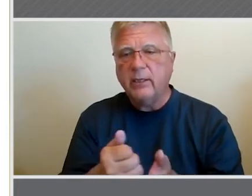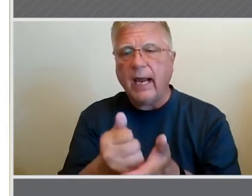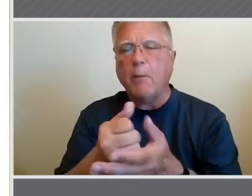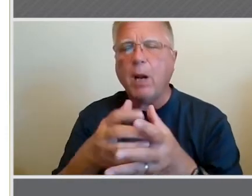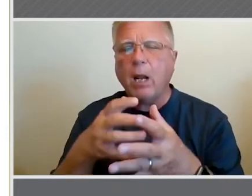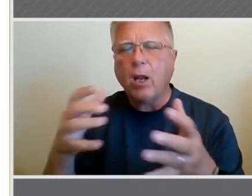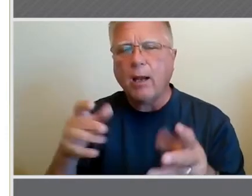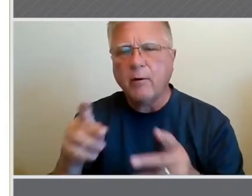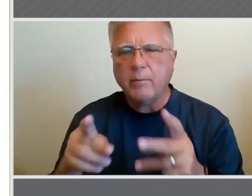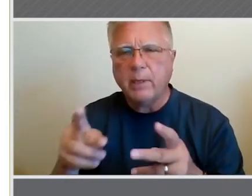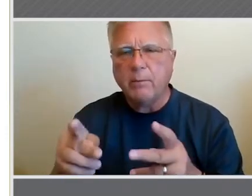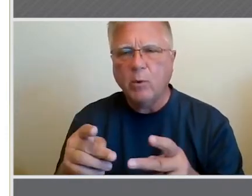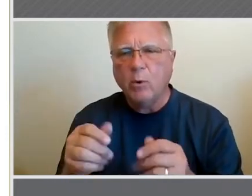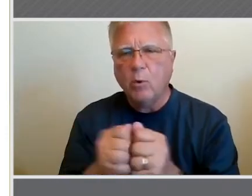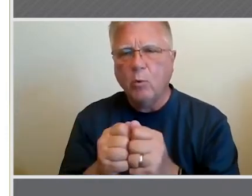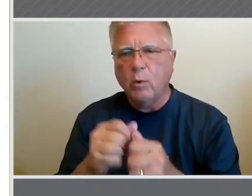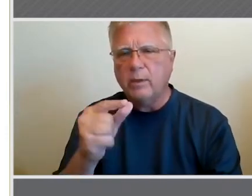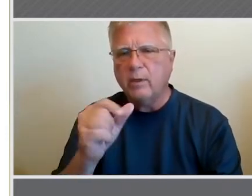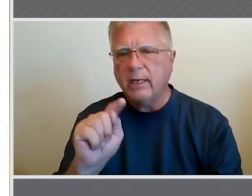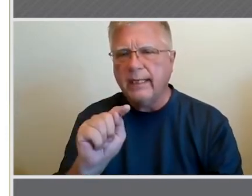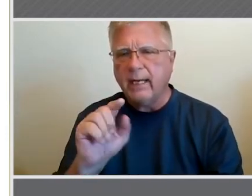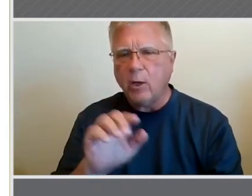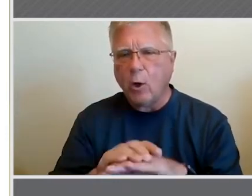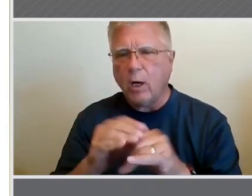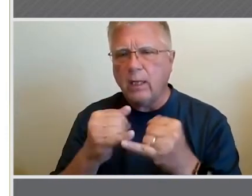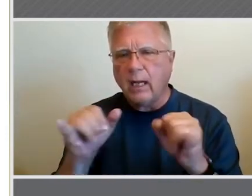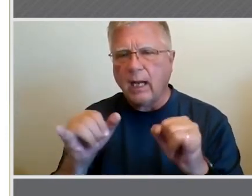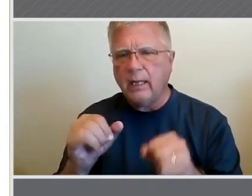with our get online grow online program which you know again really